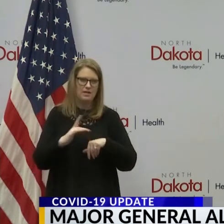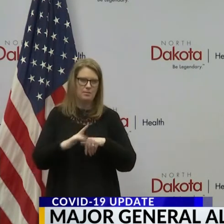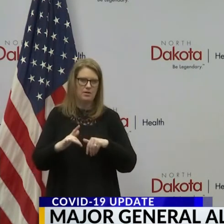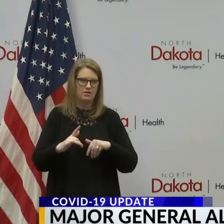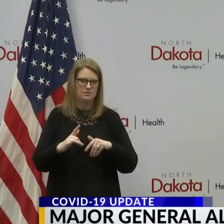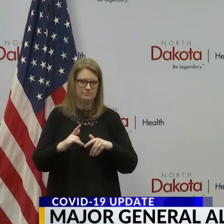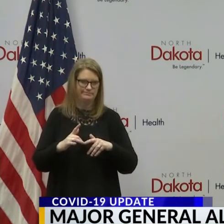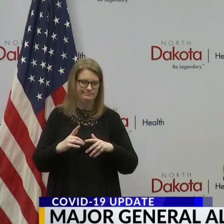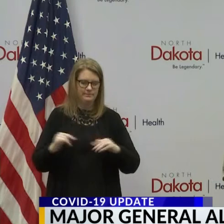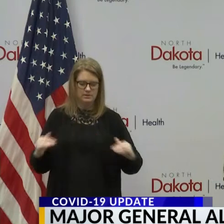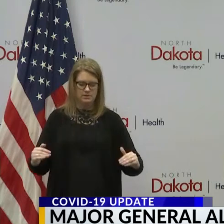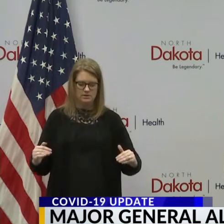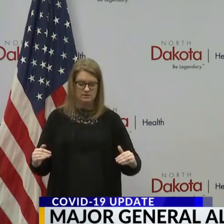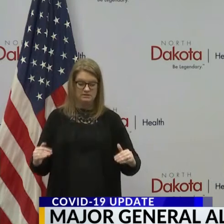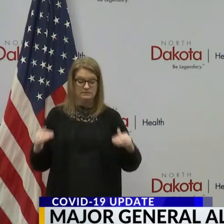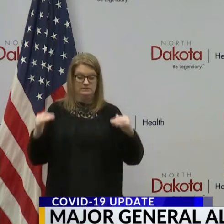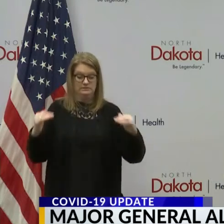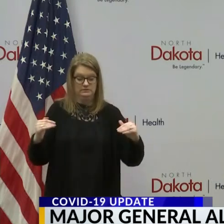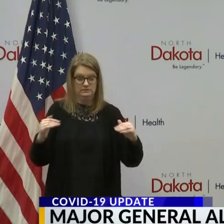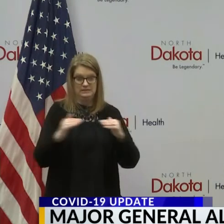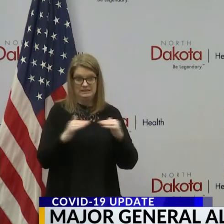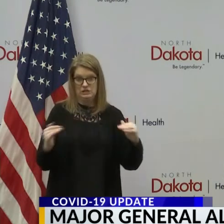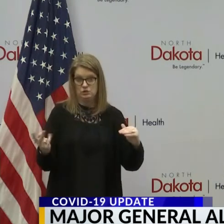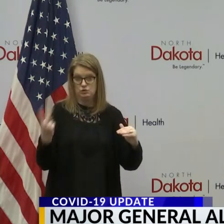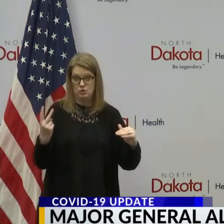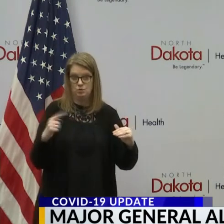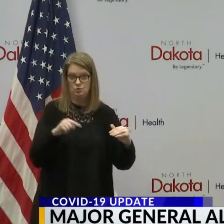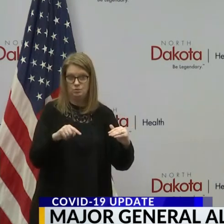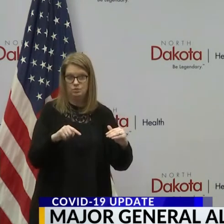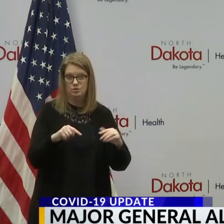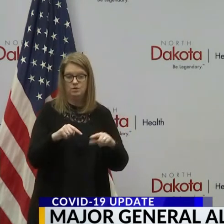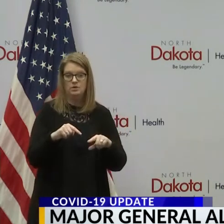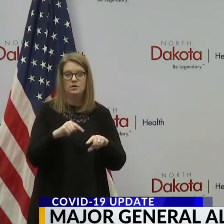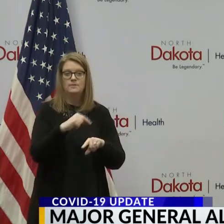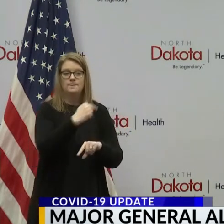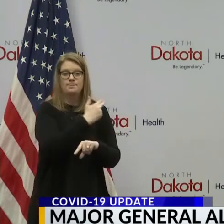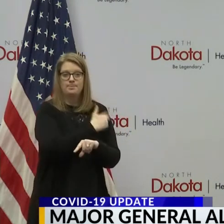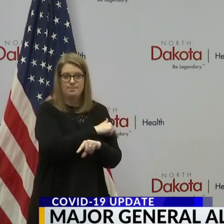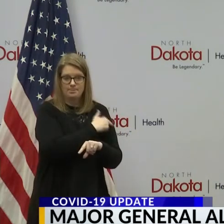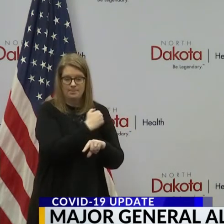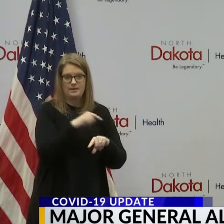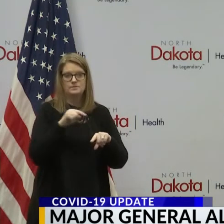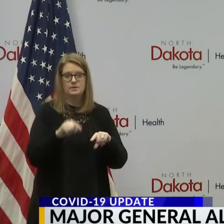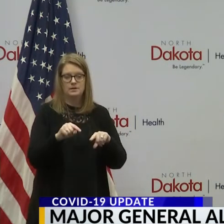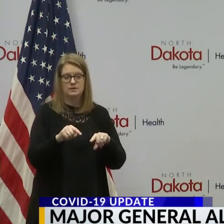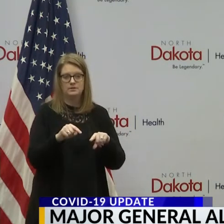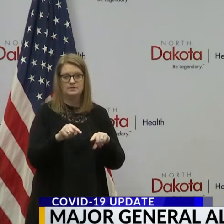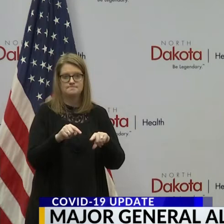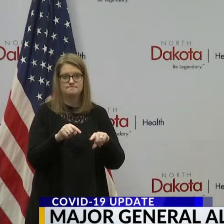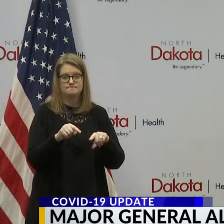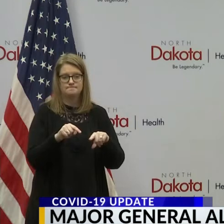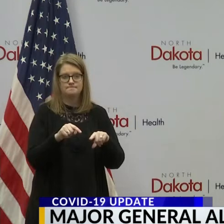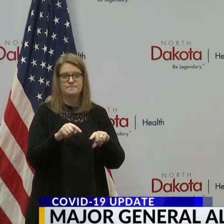PROVIDE THE EQUIPMENT AND THE PPE REQUIRED OF 2098 STAFF, THAT IS TIER 1 CAPACITY FOR HOSPITALS.